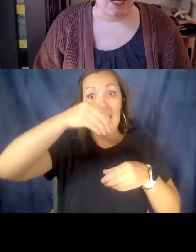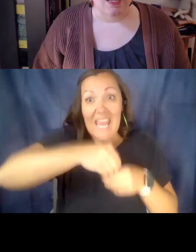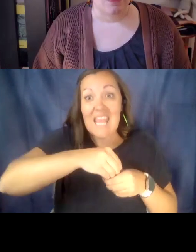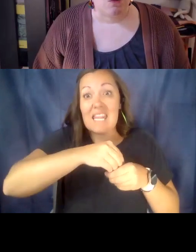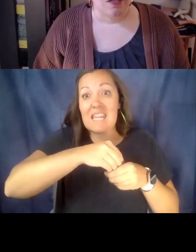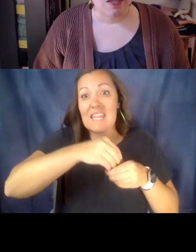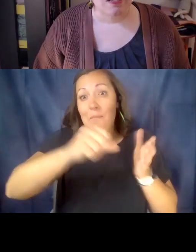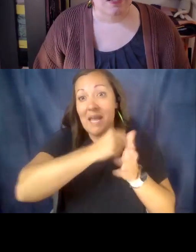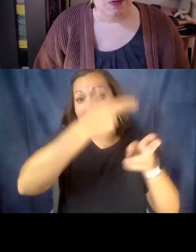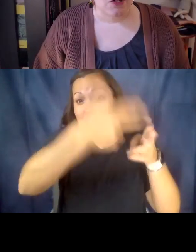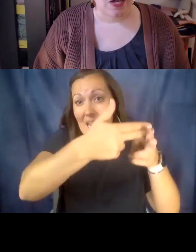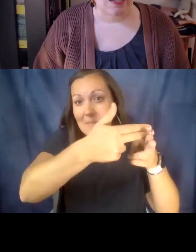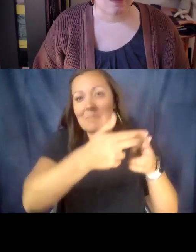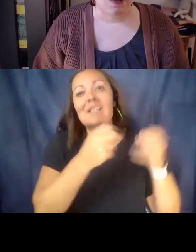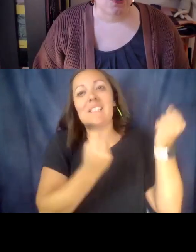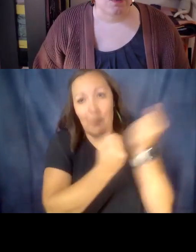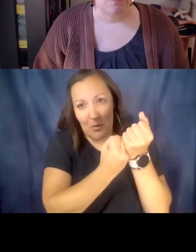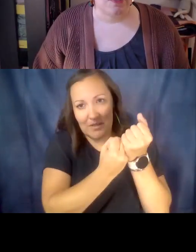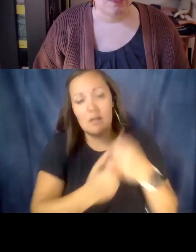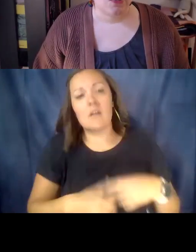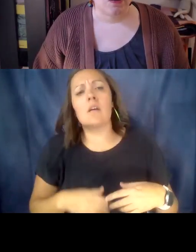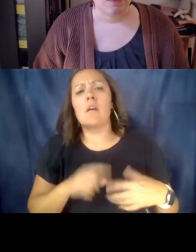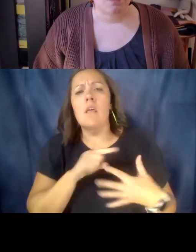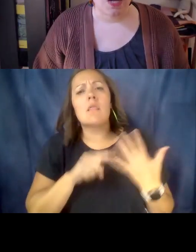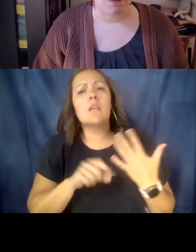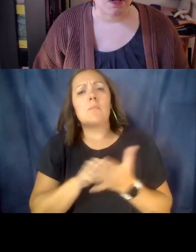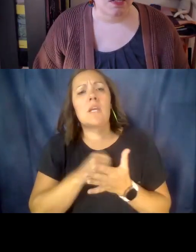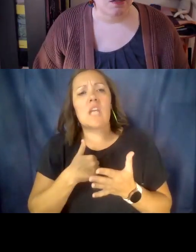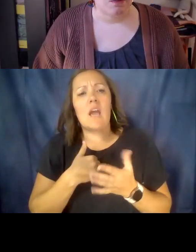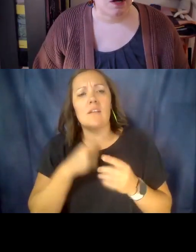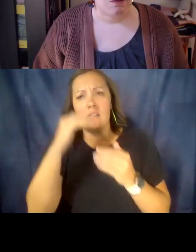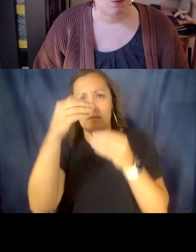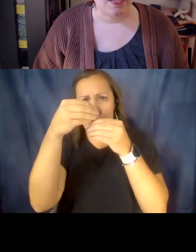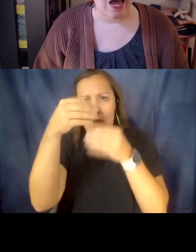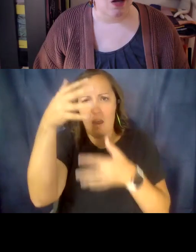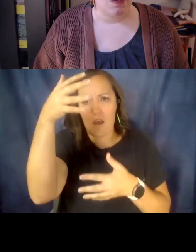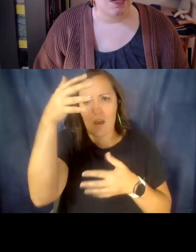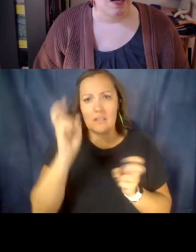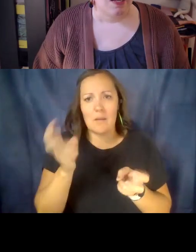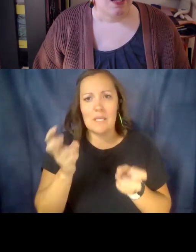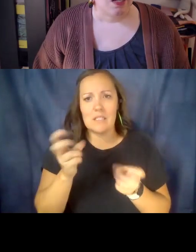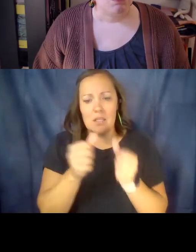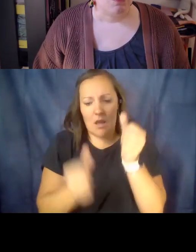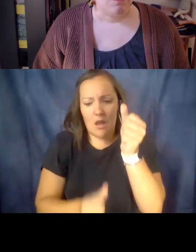ahead and one of the things that the page has is a bunch of sort of subtopics with tabs. And I move